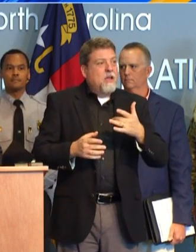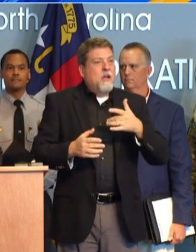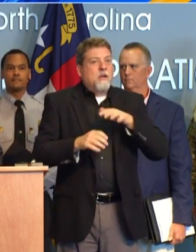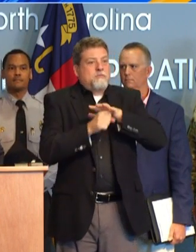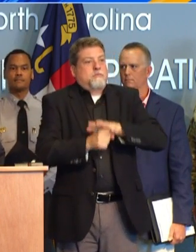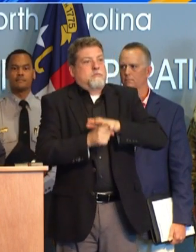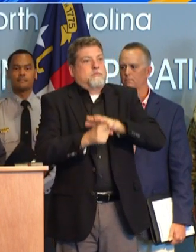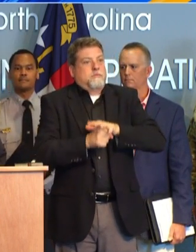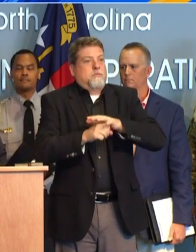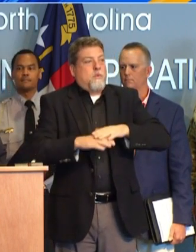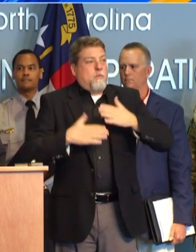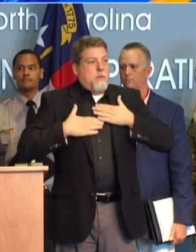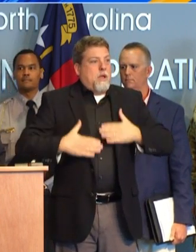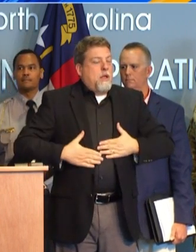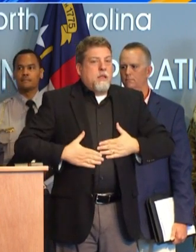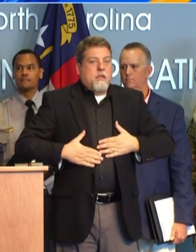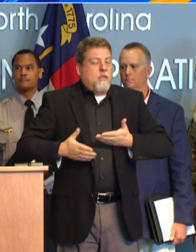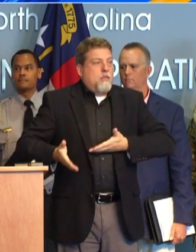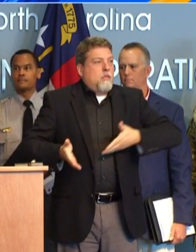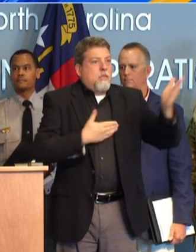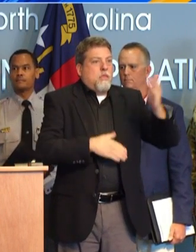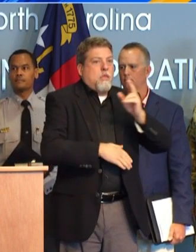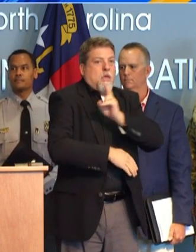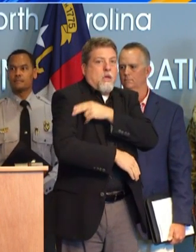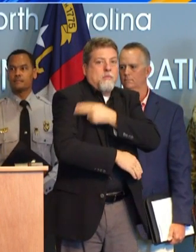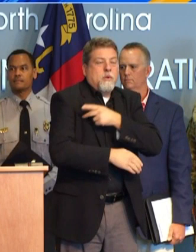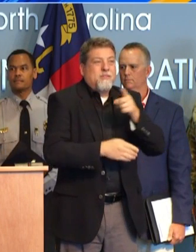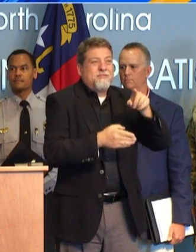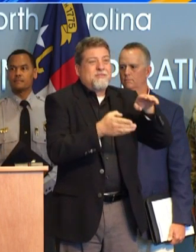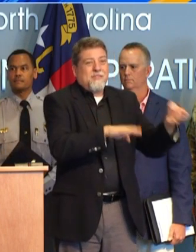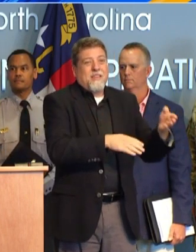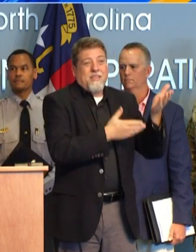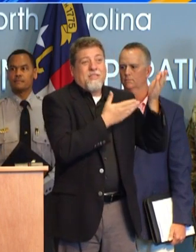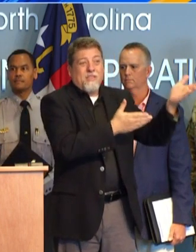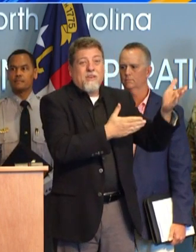HAVE SOME MEDICAL PROBLEMS. HE WAS TAKEN TO THE HOSPITAL